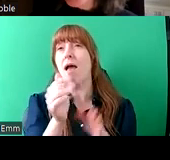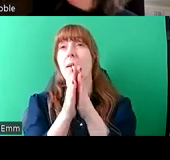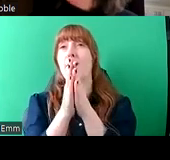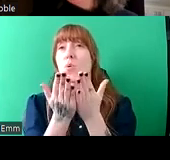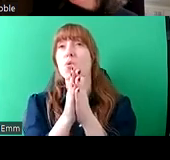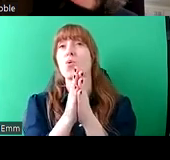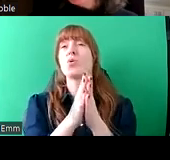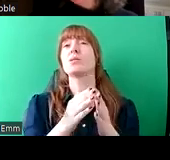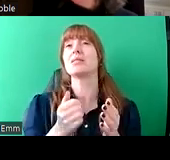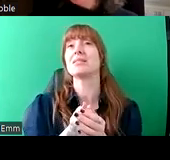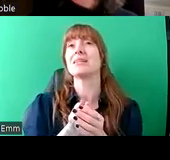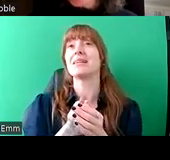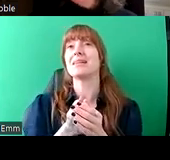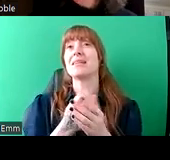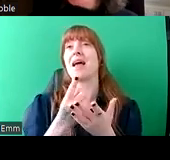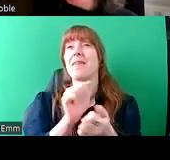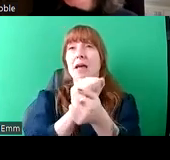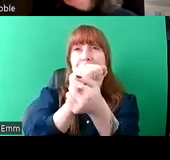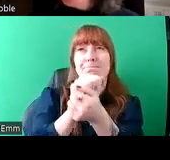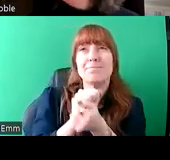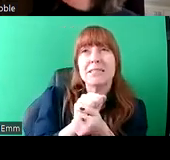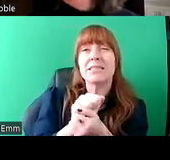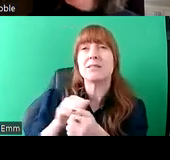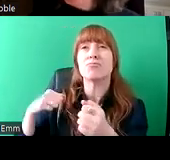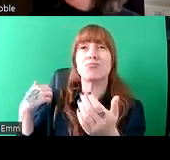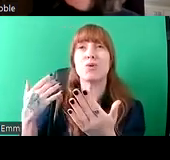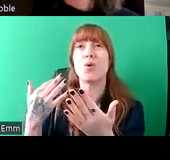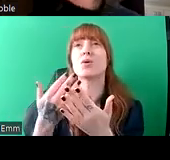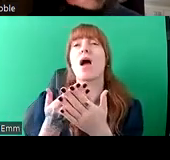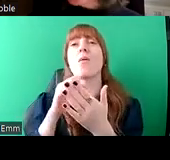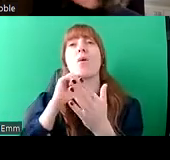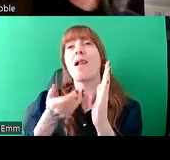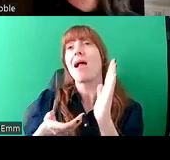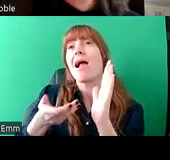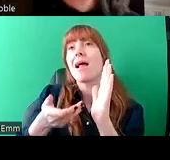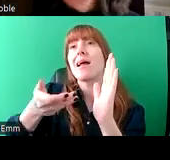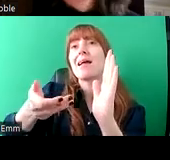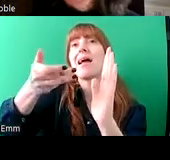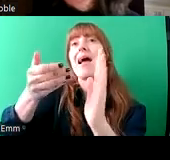that they're not disposed of, a lot of them will then be added to the museum collections, so that